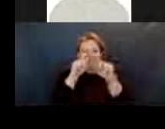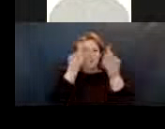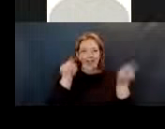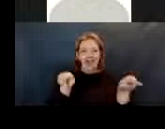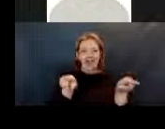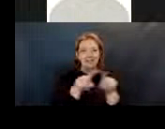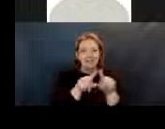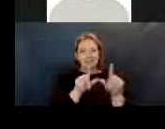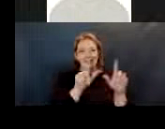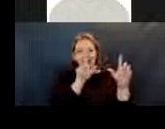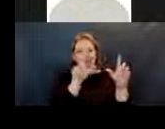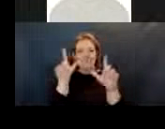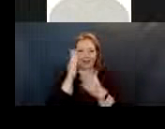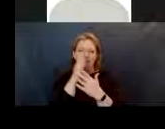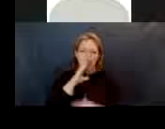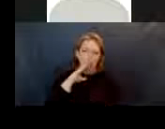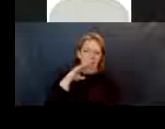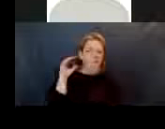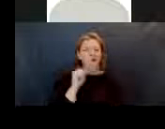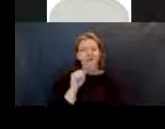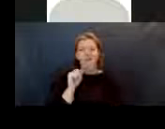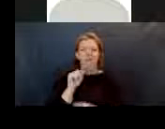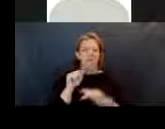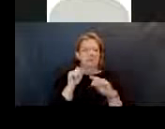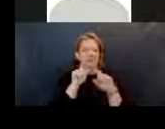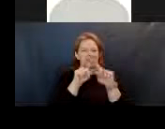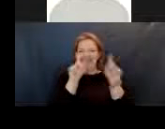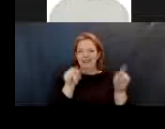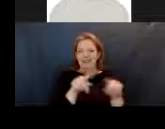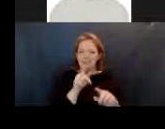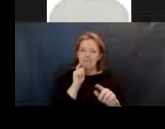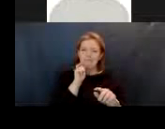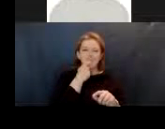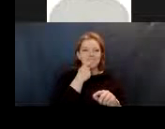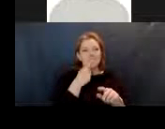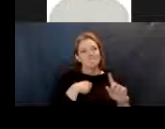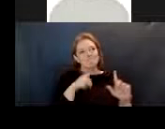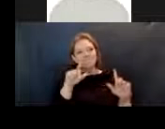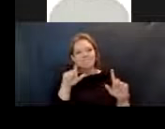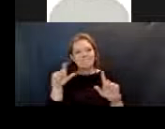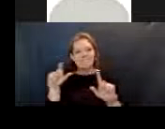really old school signage, and some good.